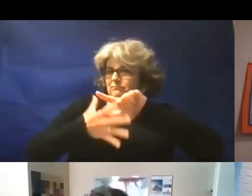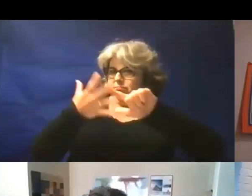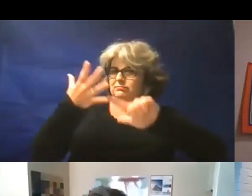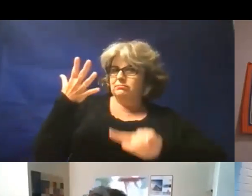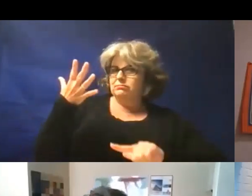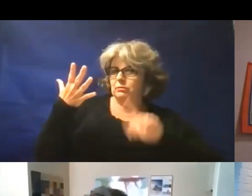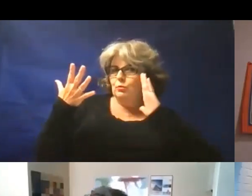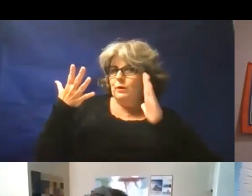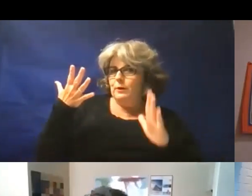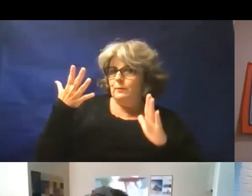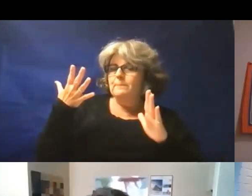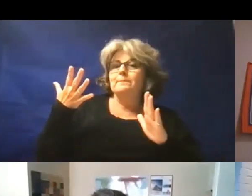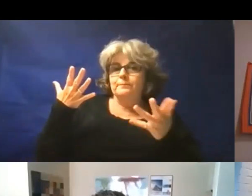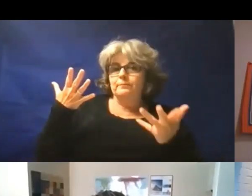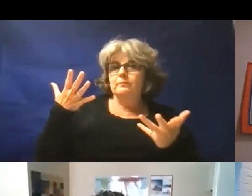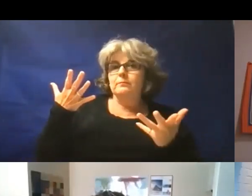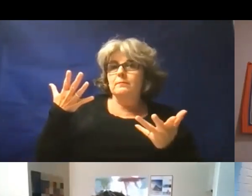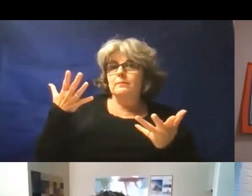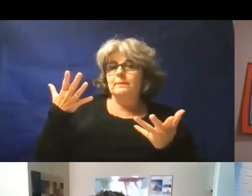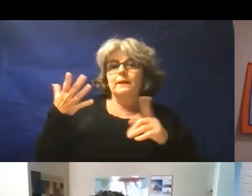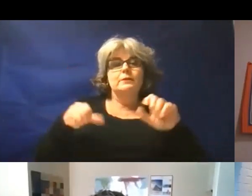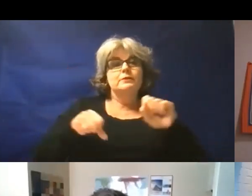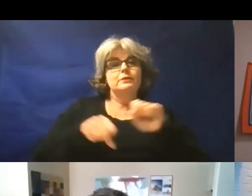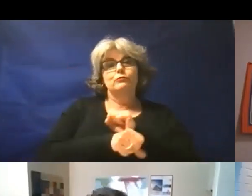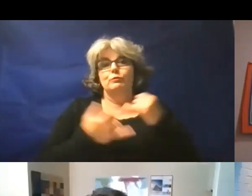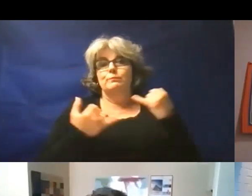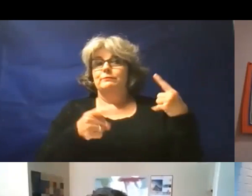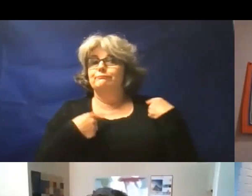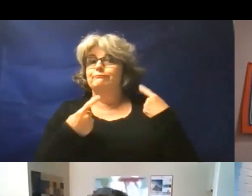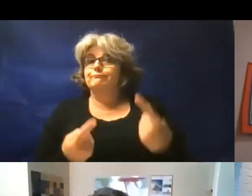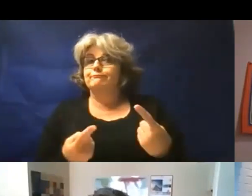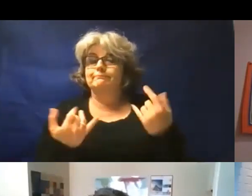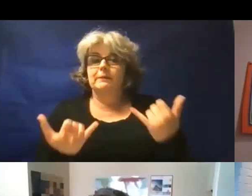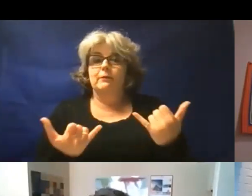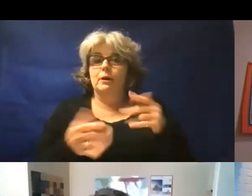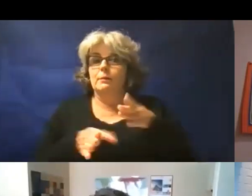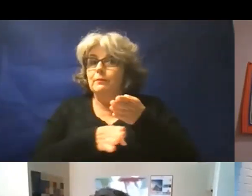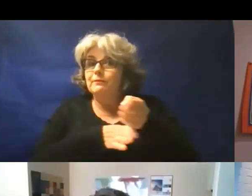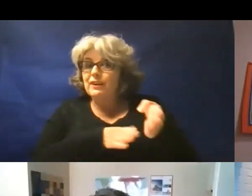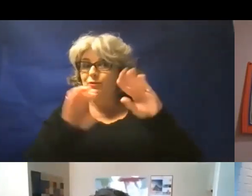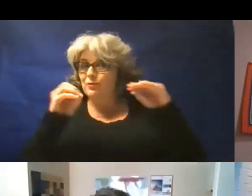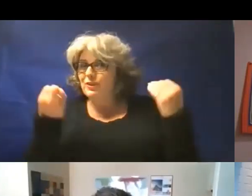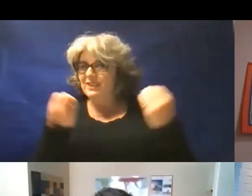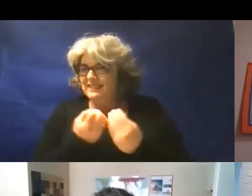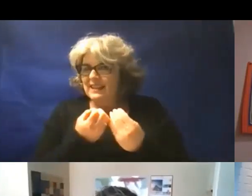so i think really at this point i would say that the professional organizations your own network